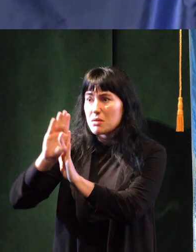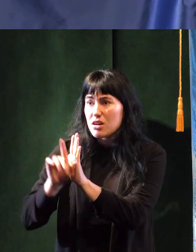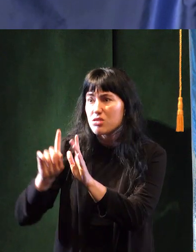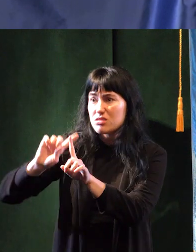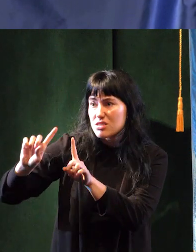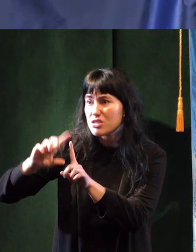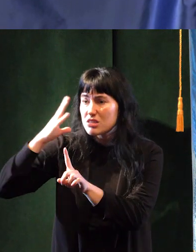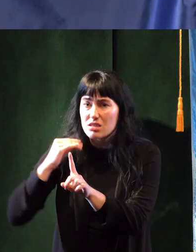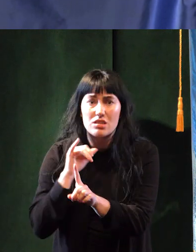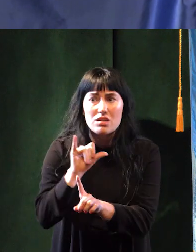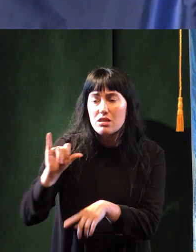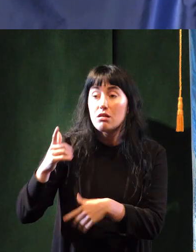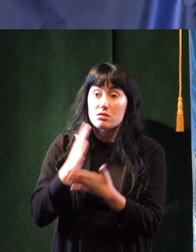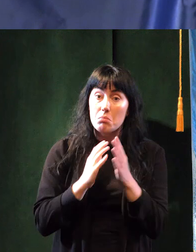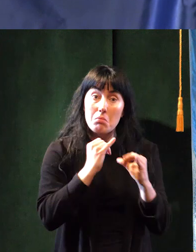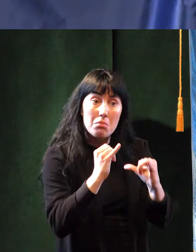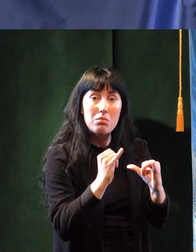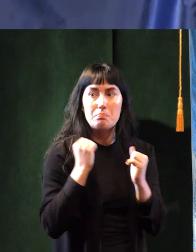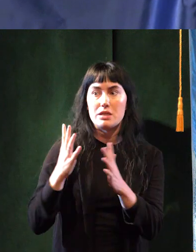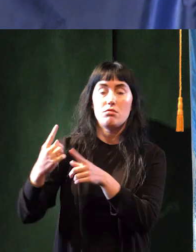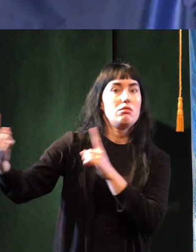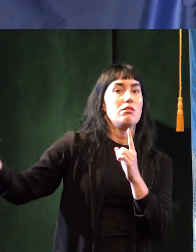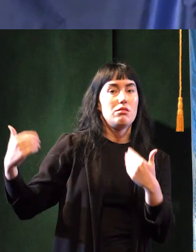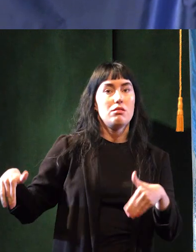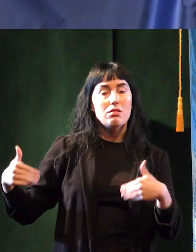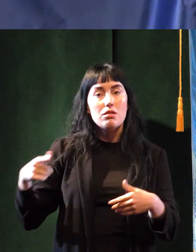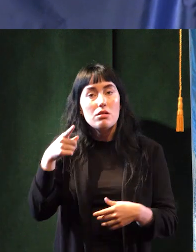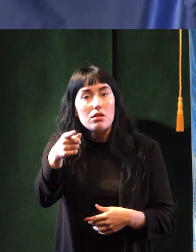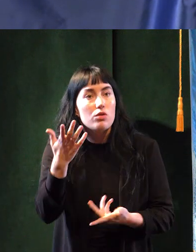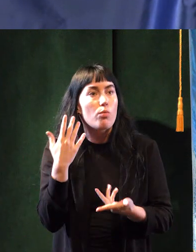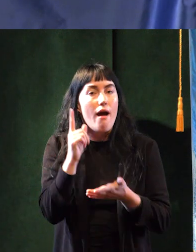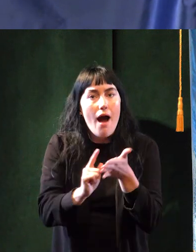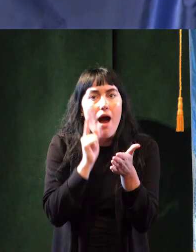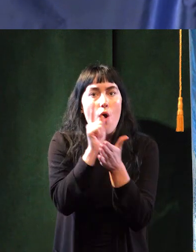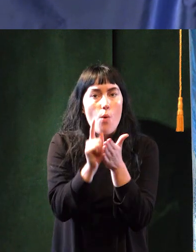different backgrounds than yours some similar to you many not you spent hours